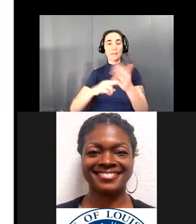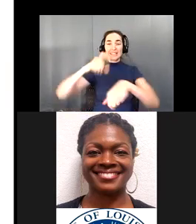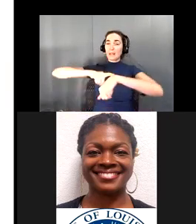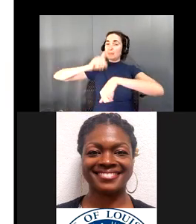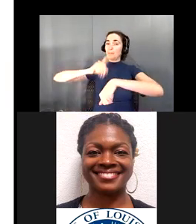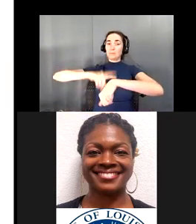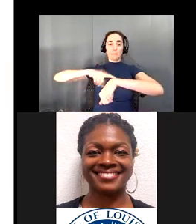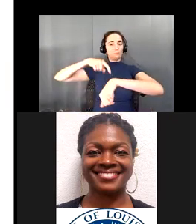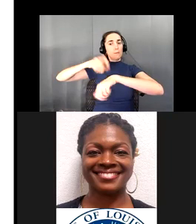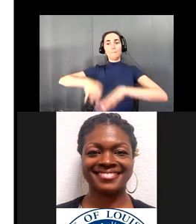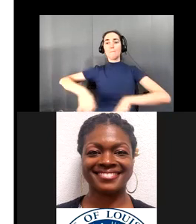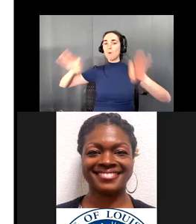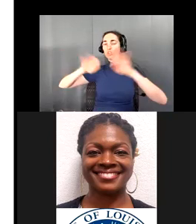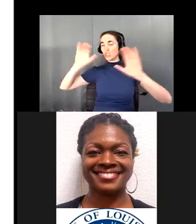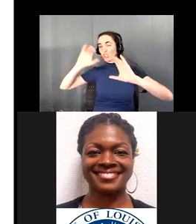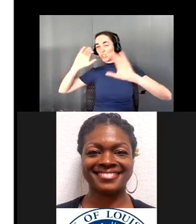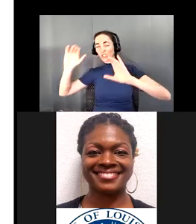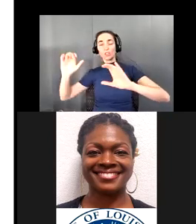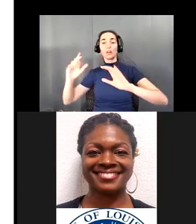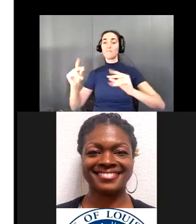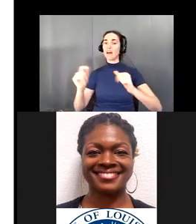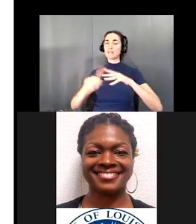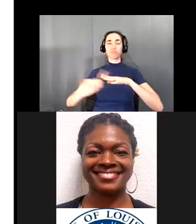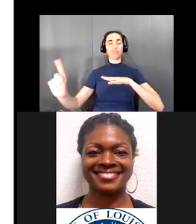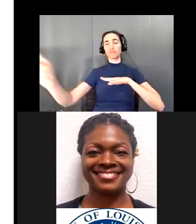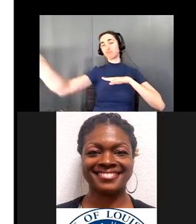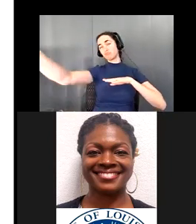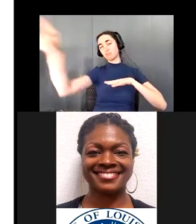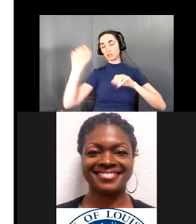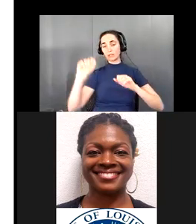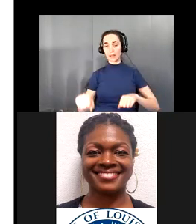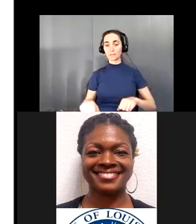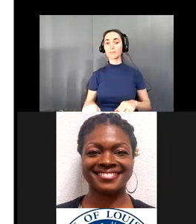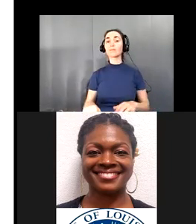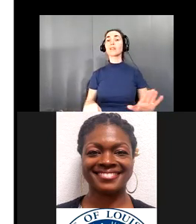16:17:34 With that, we want to develop a plan we're big about planning if you can't tell